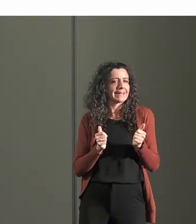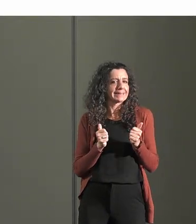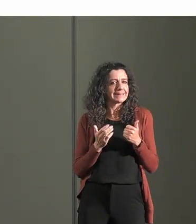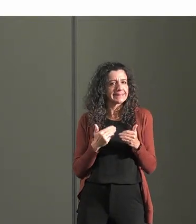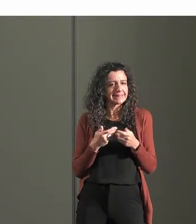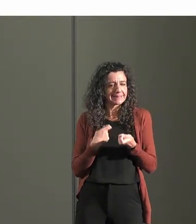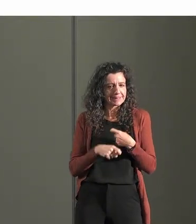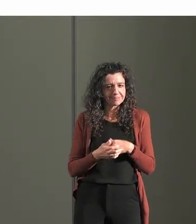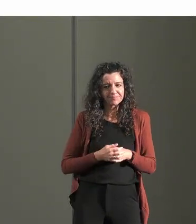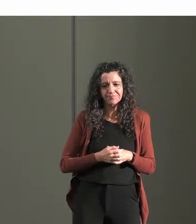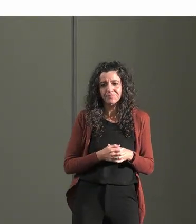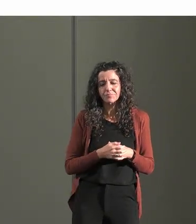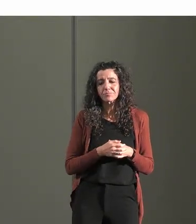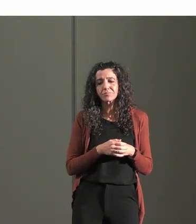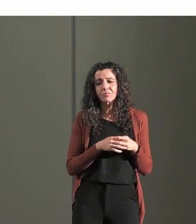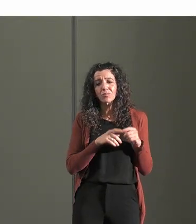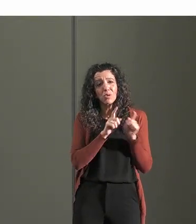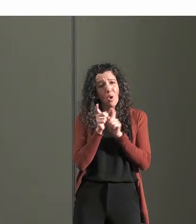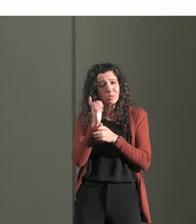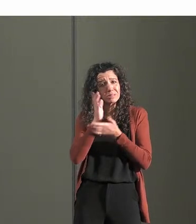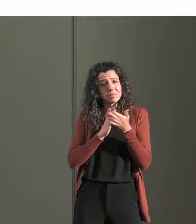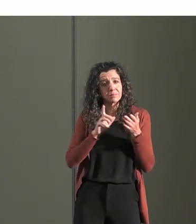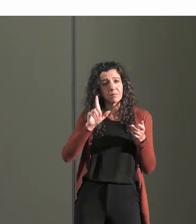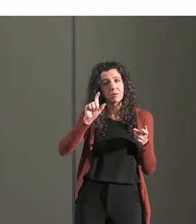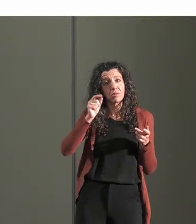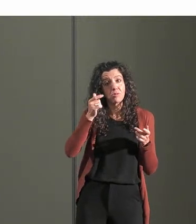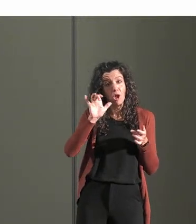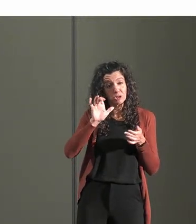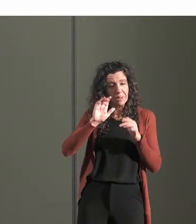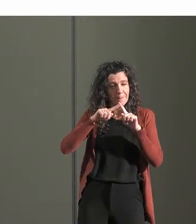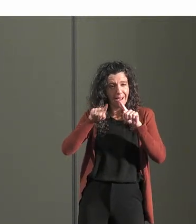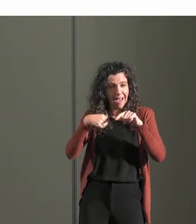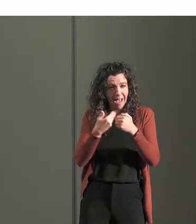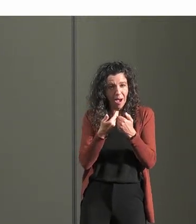setting and change font size on the fly for your needs.